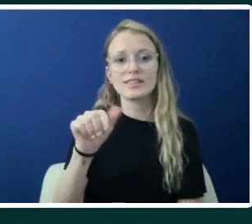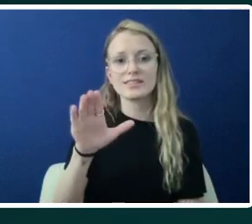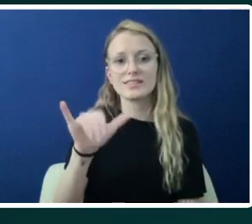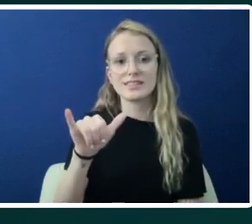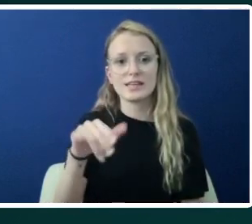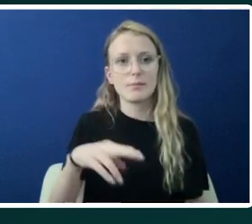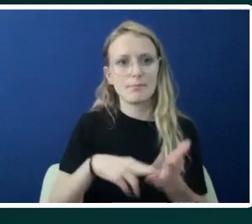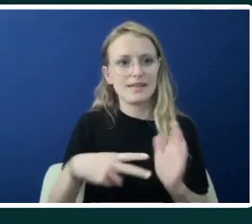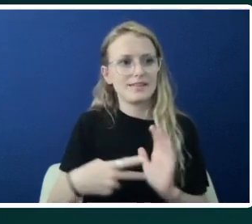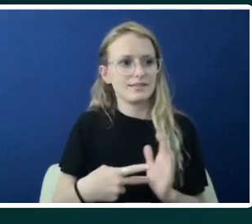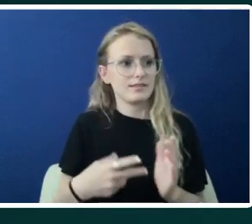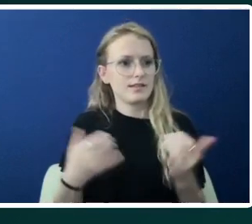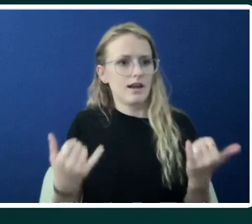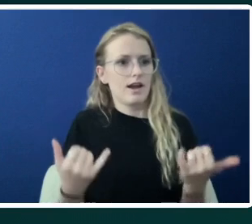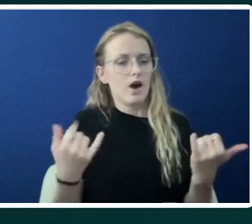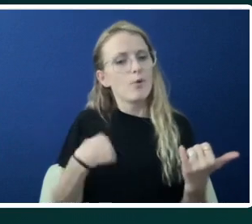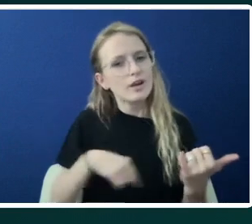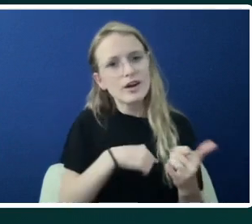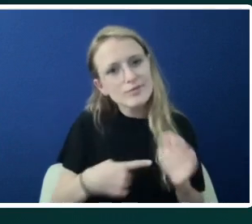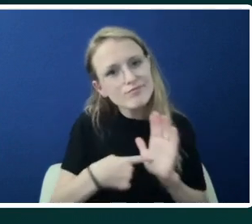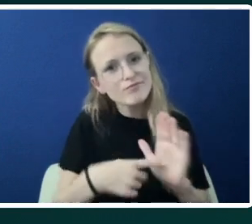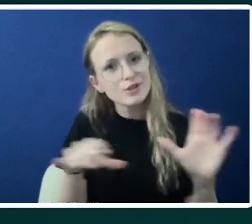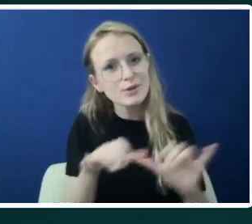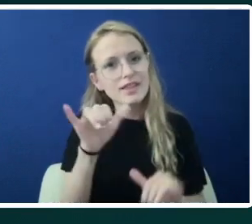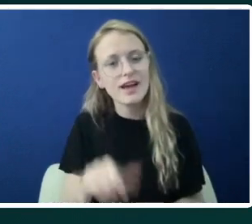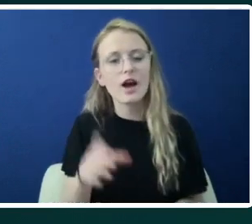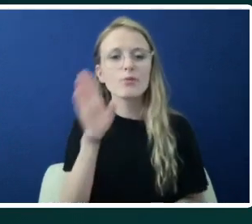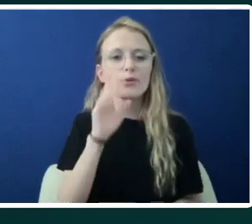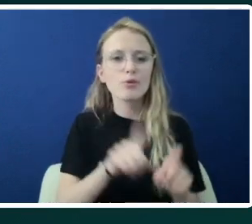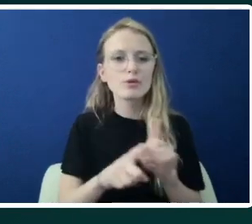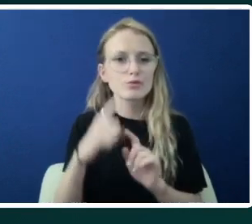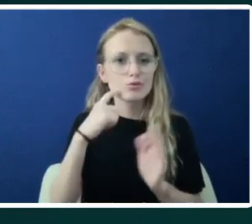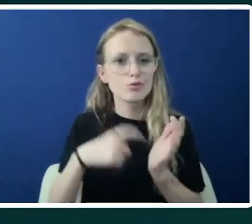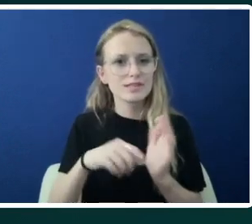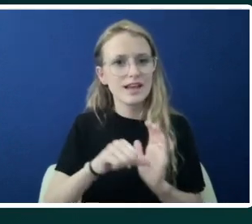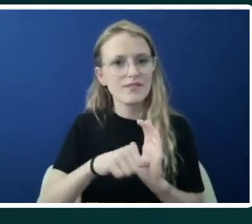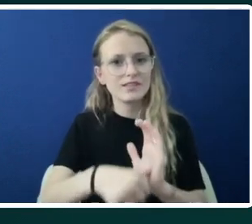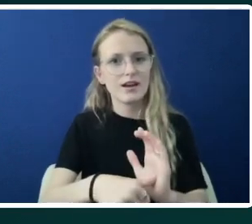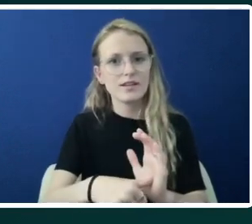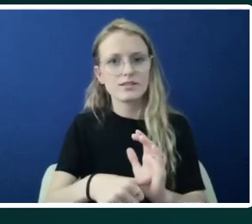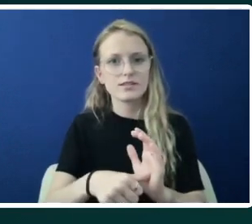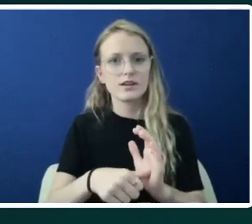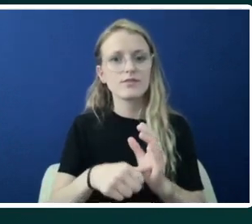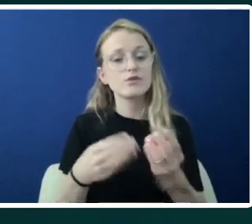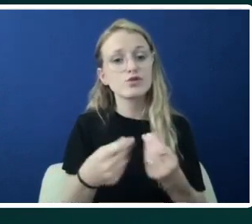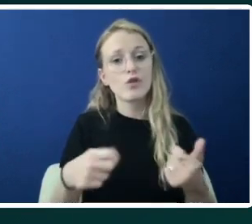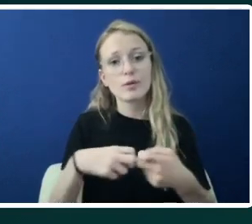you'll also notice an emphasis on solving problems collaboratively and strengthening